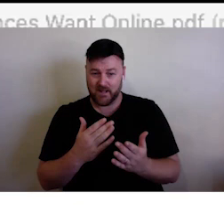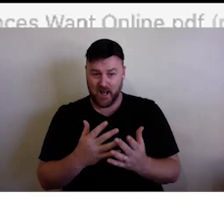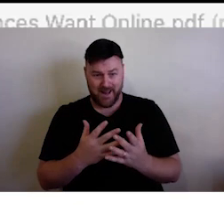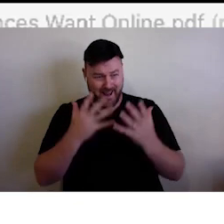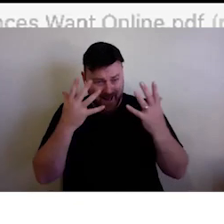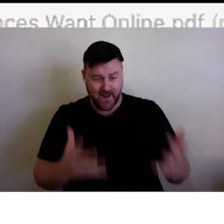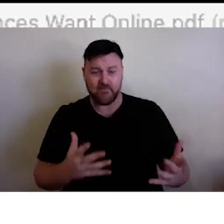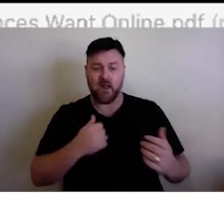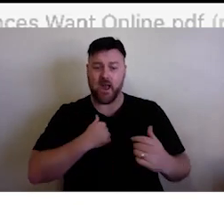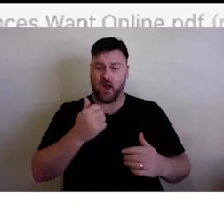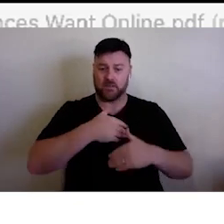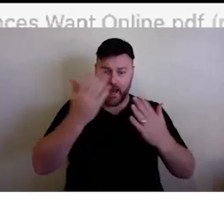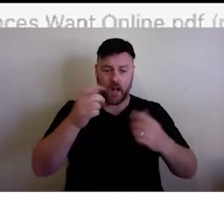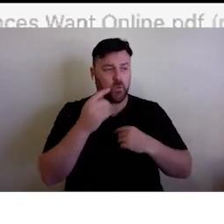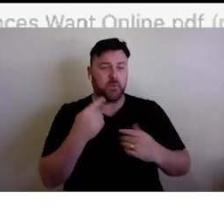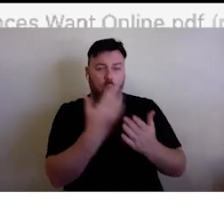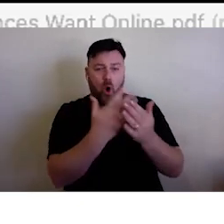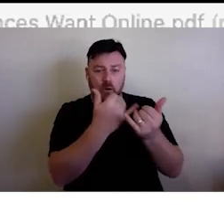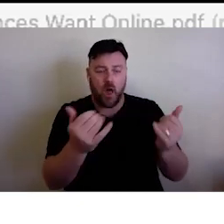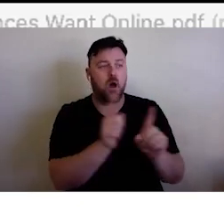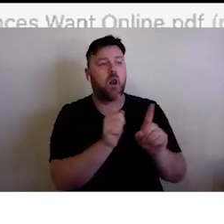online, using social media, screaming music, new games and